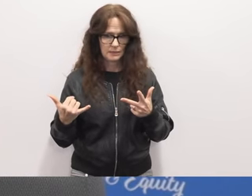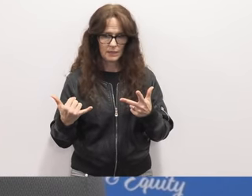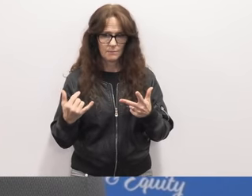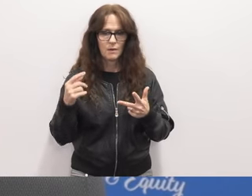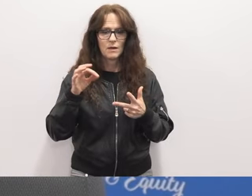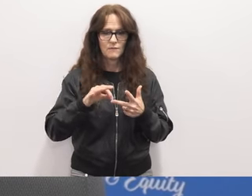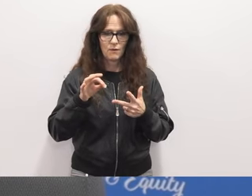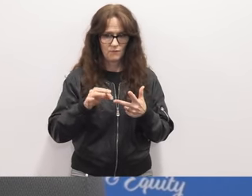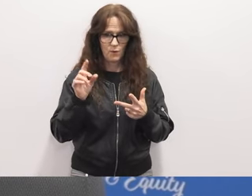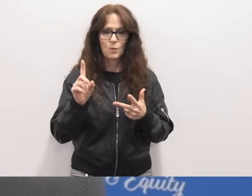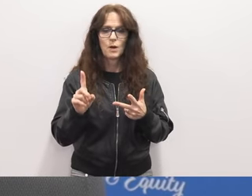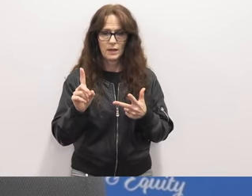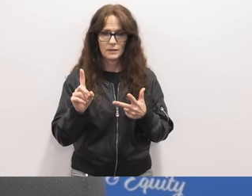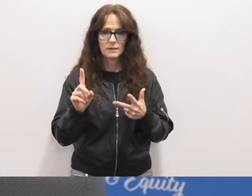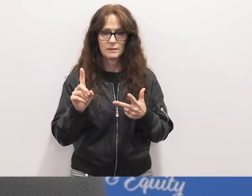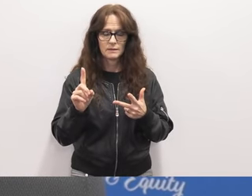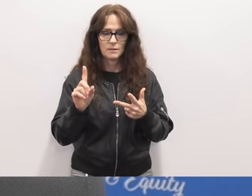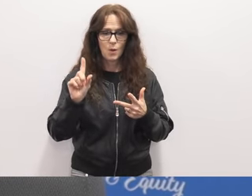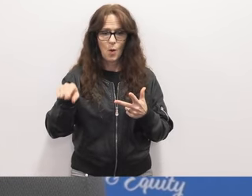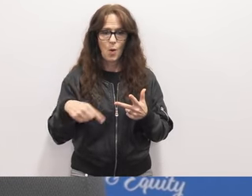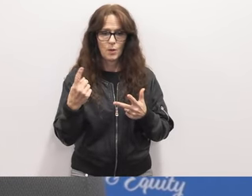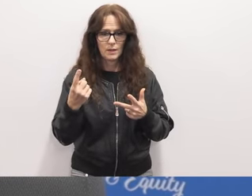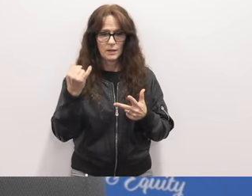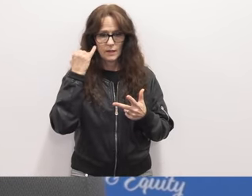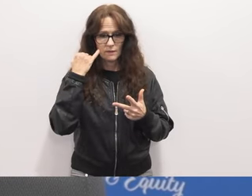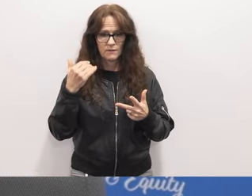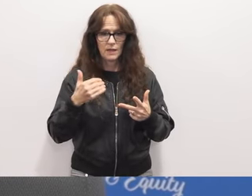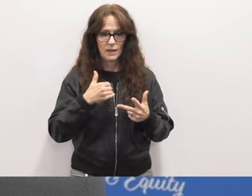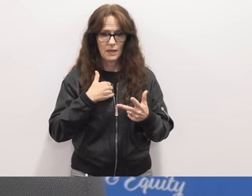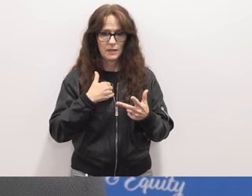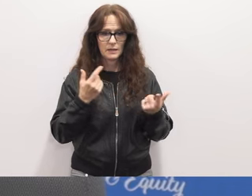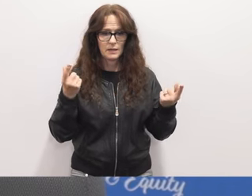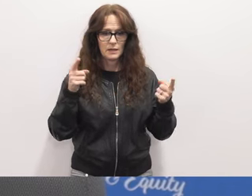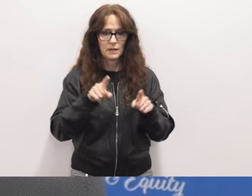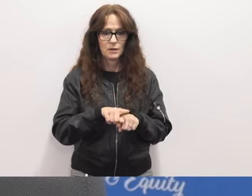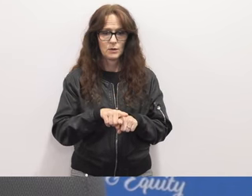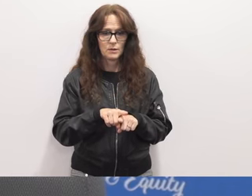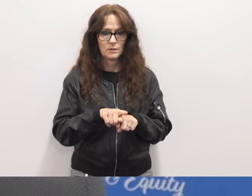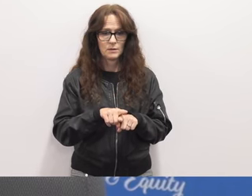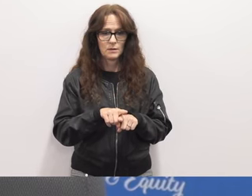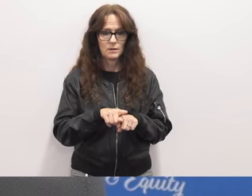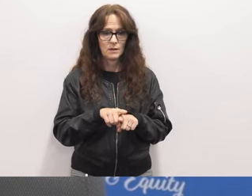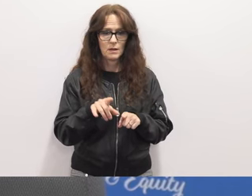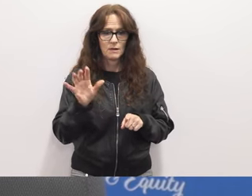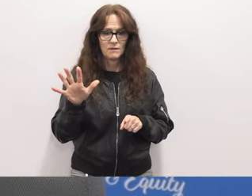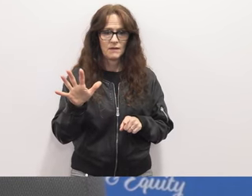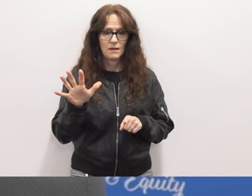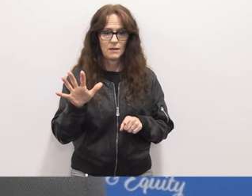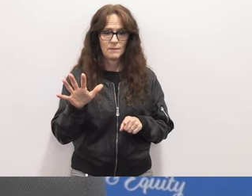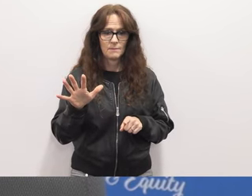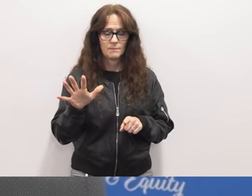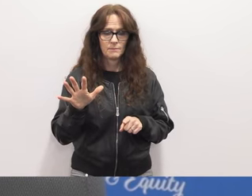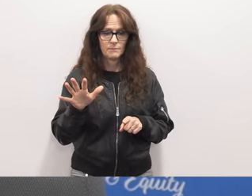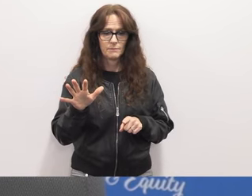I would vote for number one only if we had consensus on five, I wouldn't vote for one if we didn't have five.